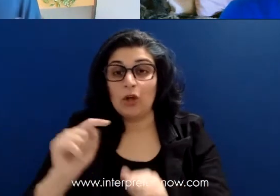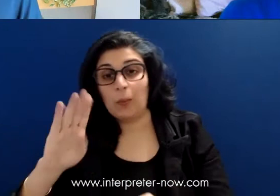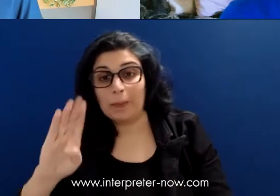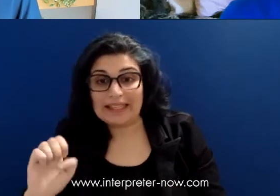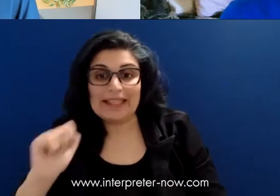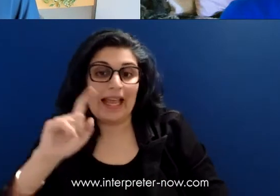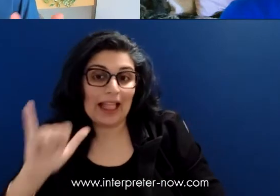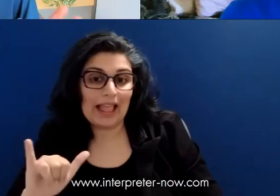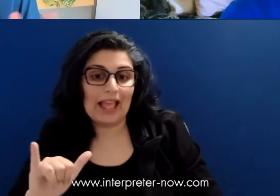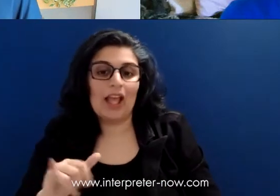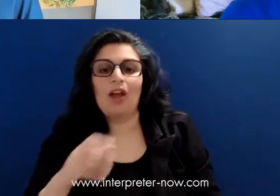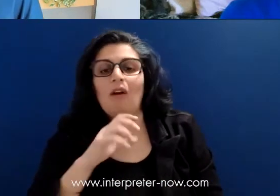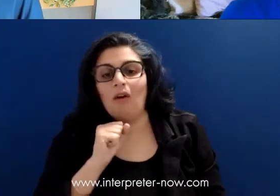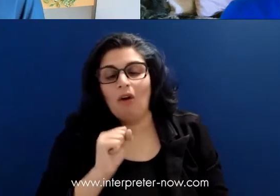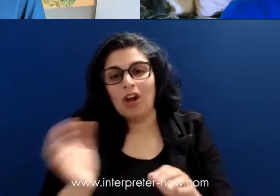plants around it, and a lamp.